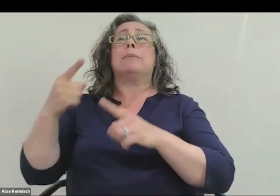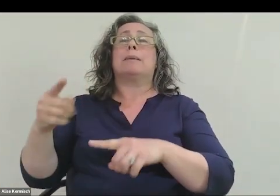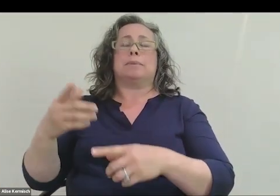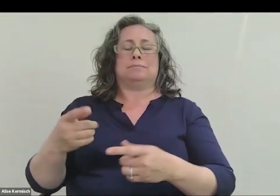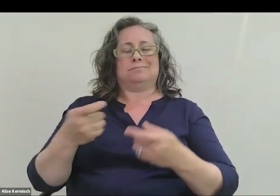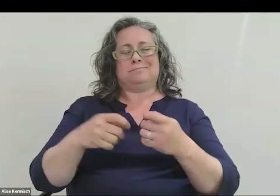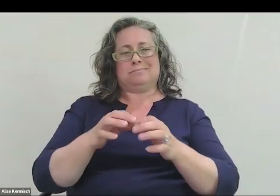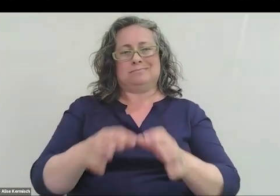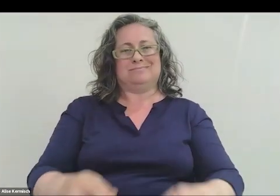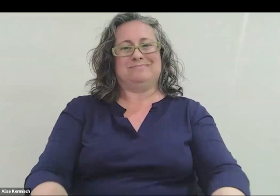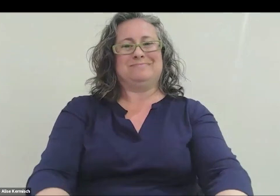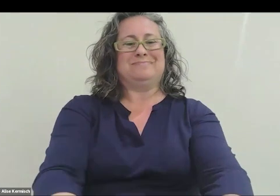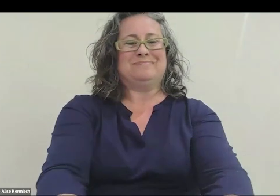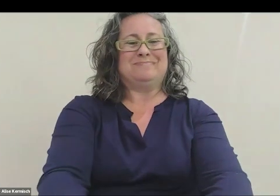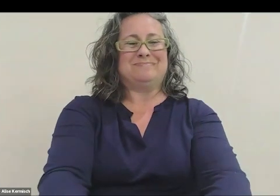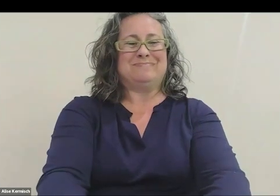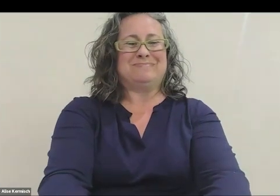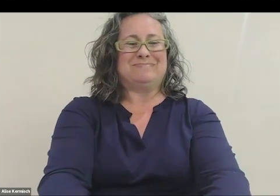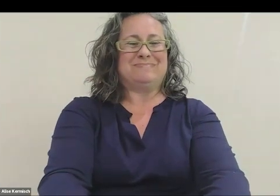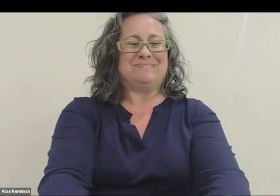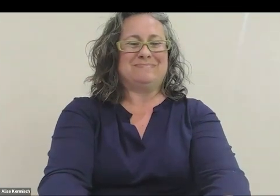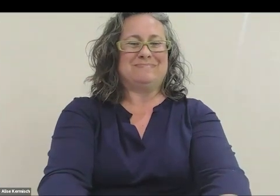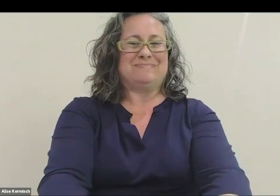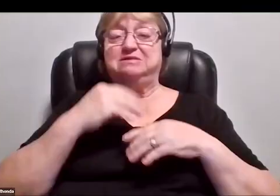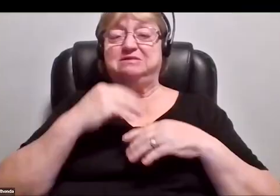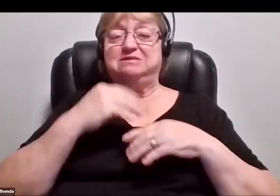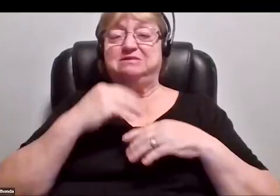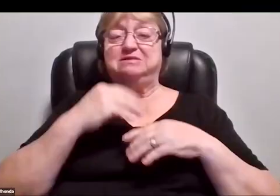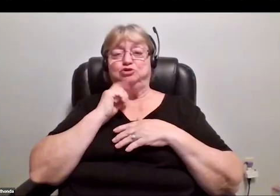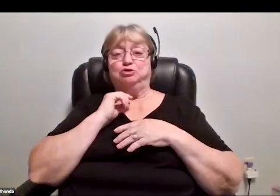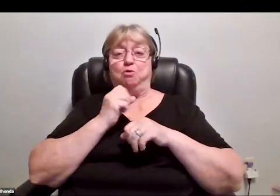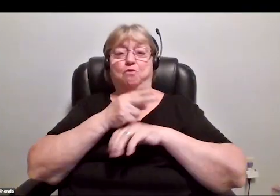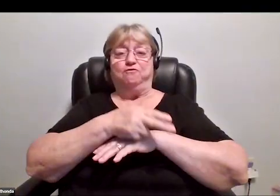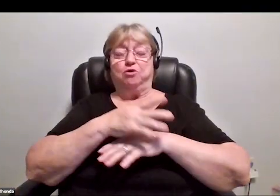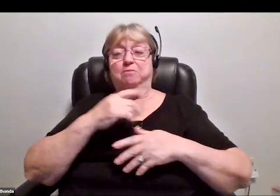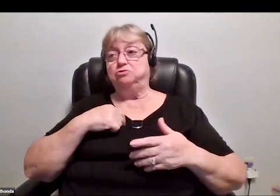Then, of course, this inspirational overcomers technology is supposed to enable us to overcome our bodies and minds